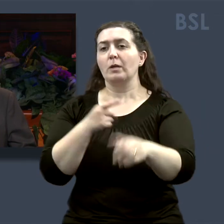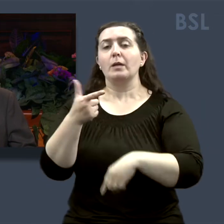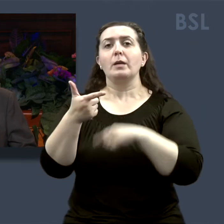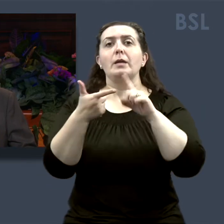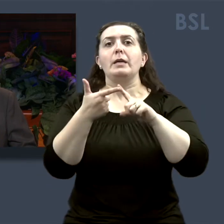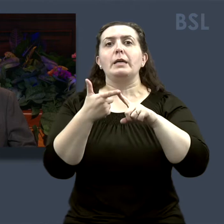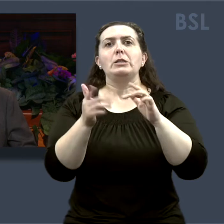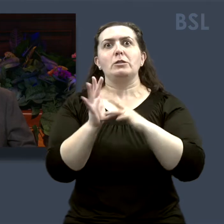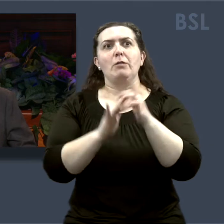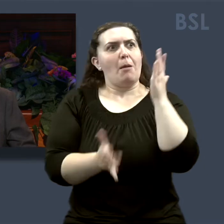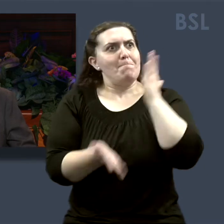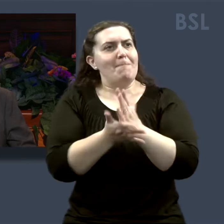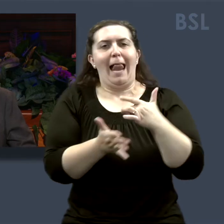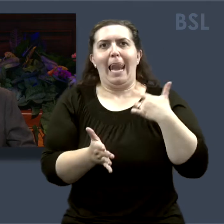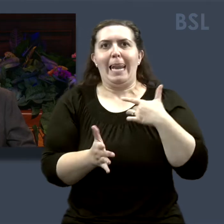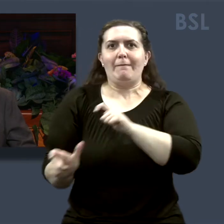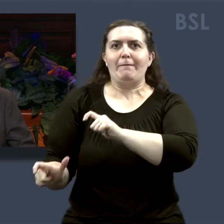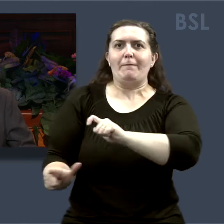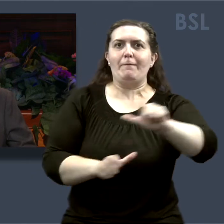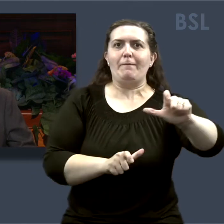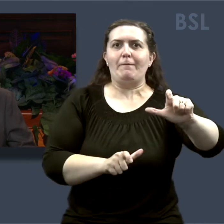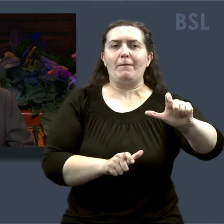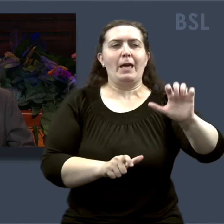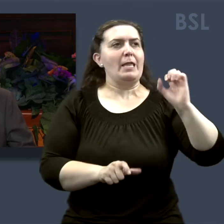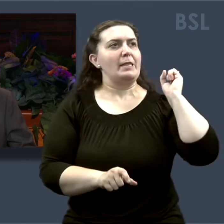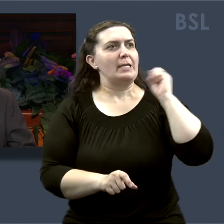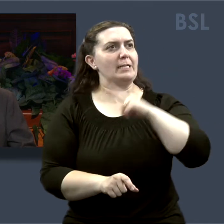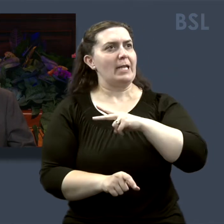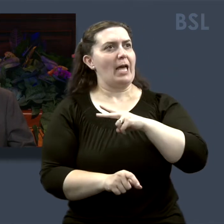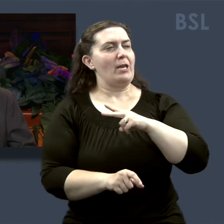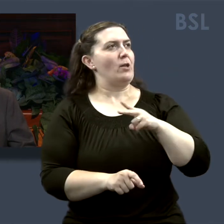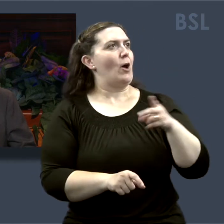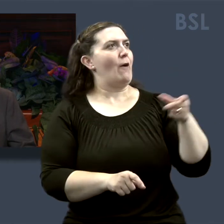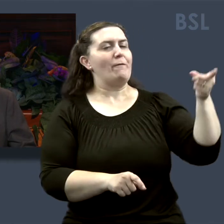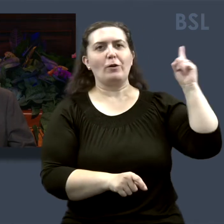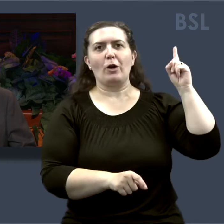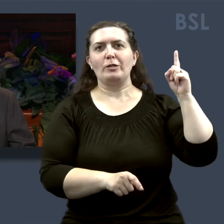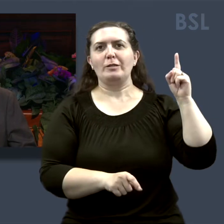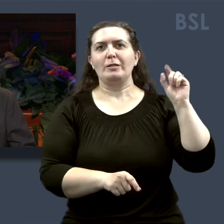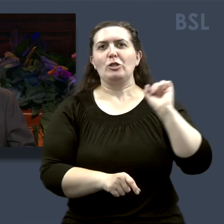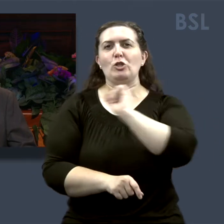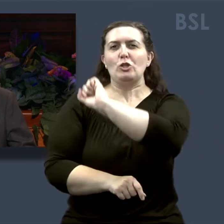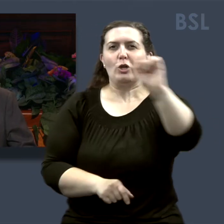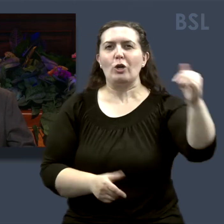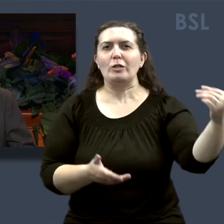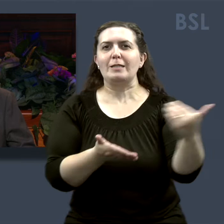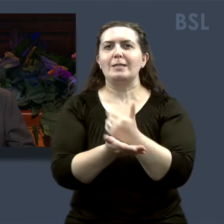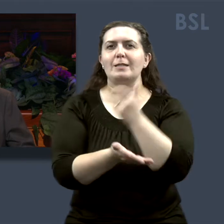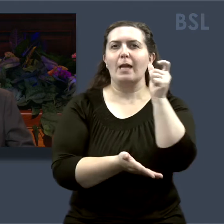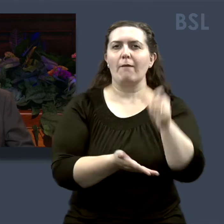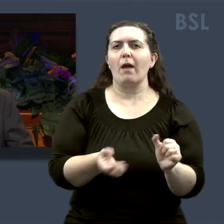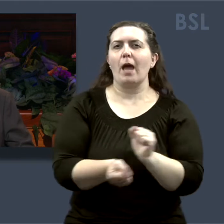Jesus Christ lives. He is the Son of the living God and your Saviour and Redeemer.